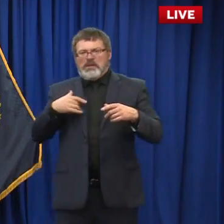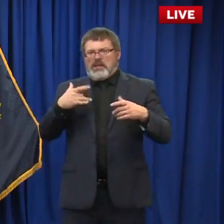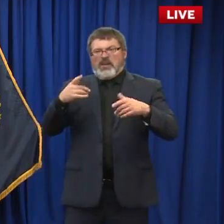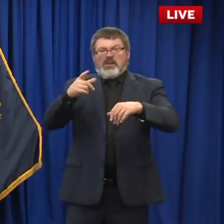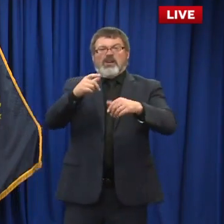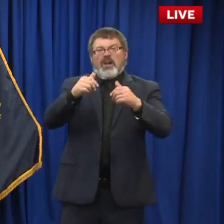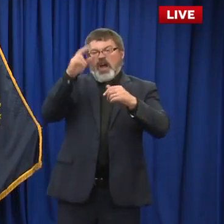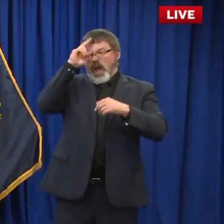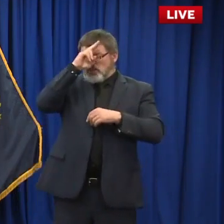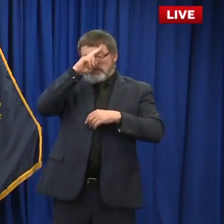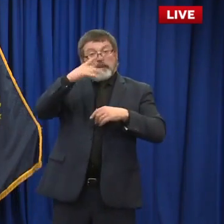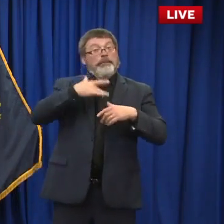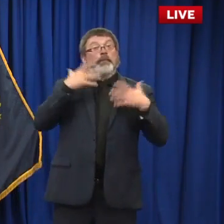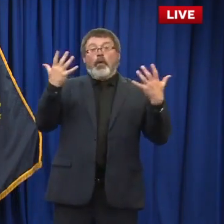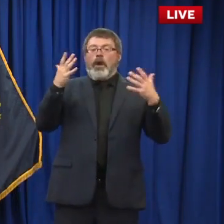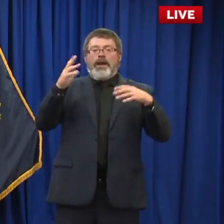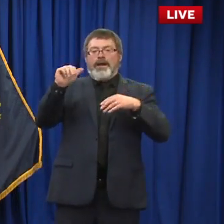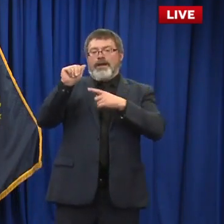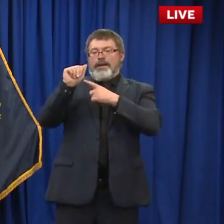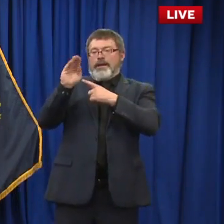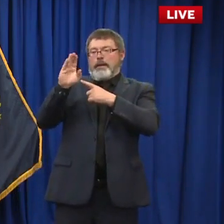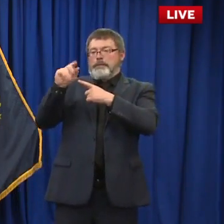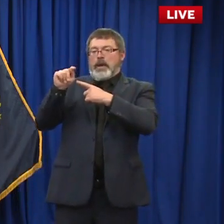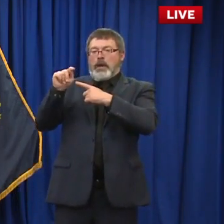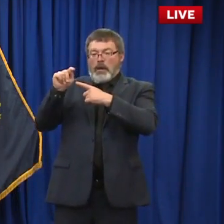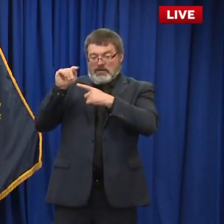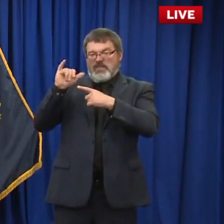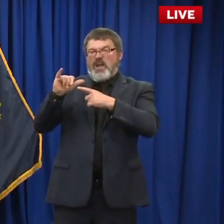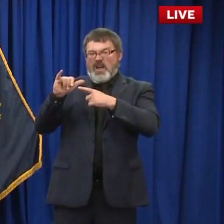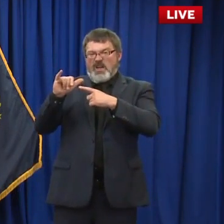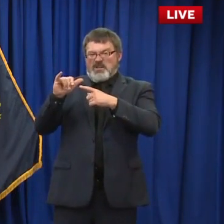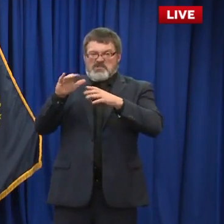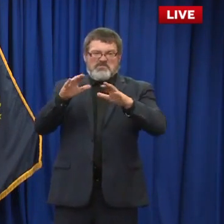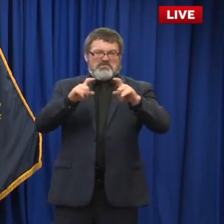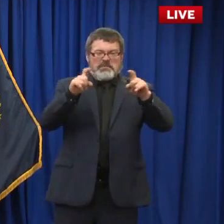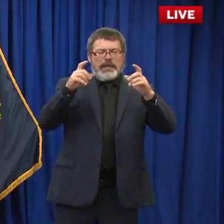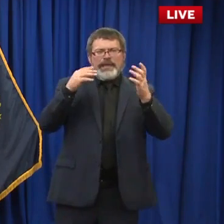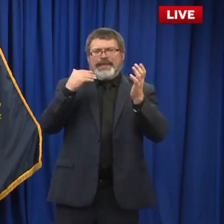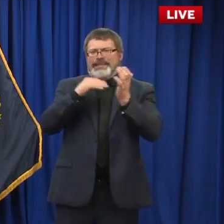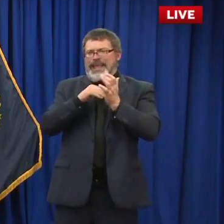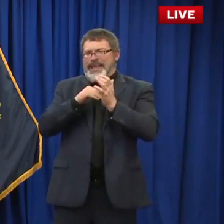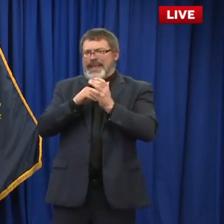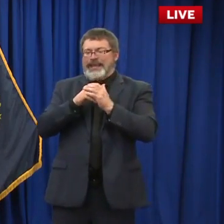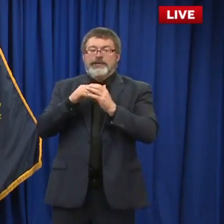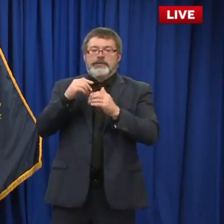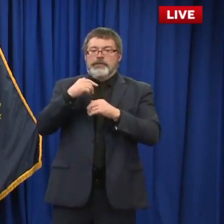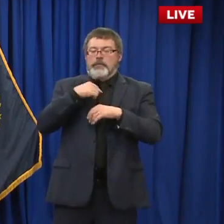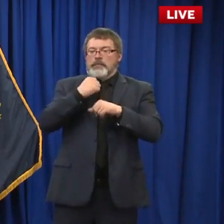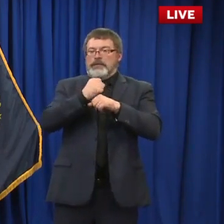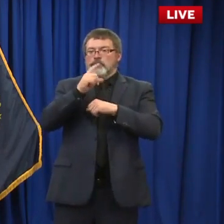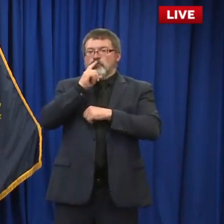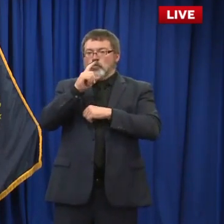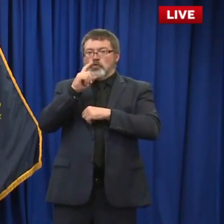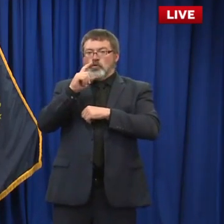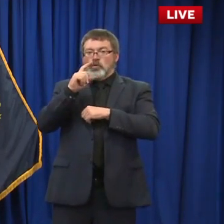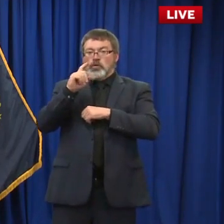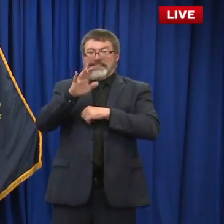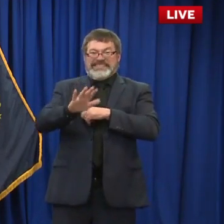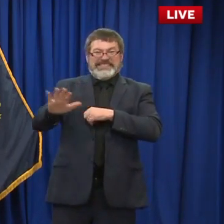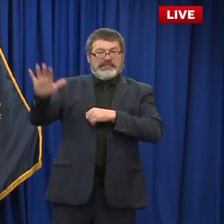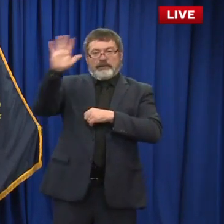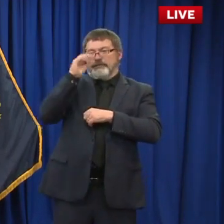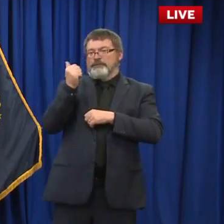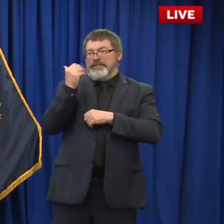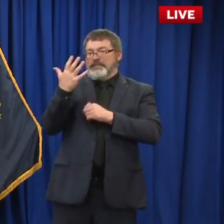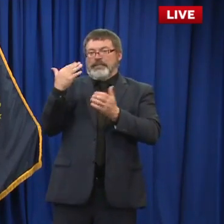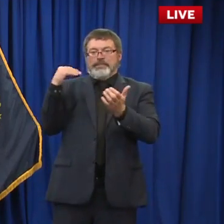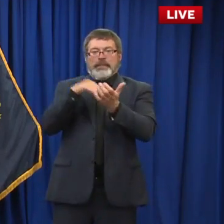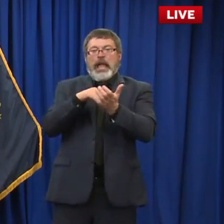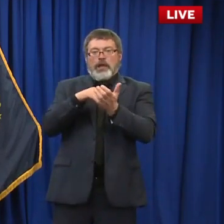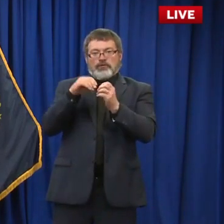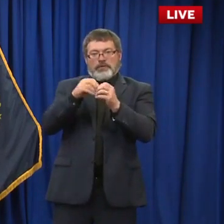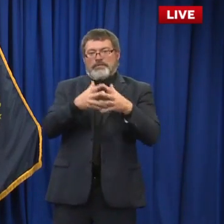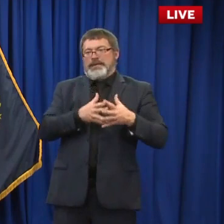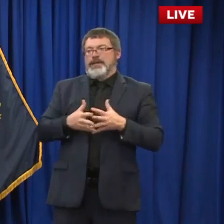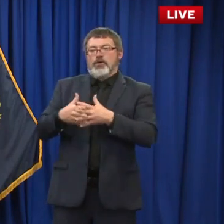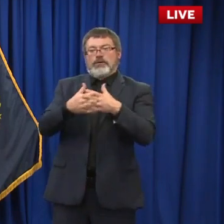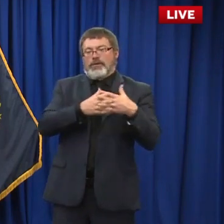RIGHT NOW, MOST OF THE MAJOR HOSPITALS HAVE THEIR RAPID -- ABBOTT RAPID TEST AND THIS NEW DEVICE WOULD -- AGAIN, I DON'T HAVE A LIST OF EVERY FACILITY THAT WOULD GET THEM.